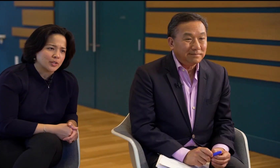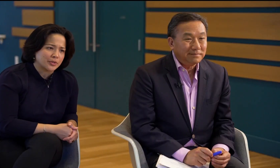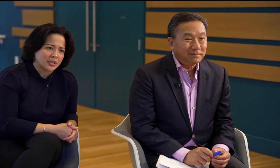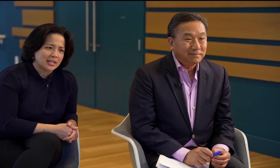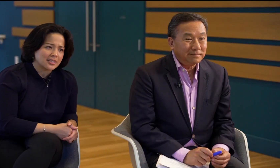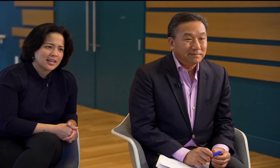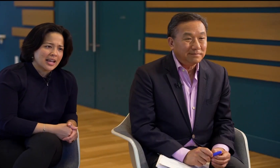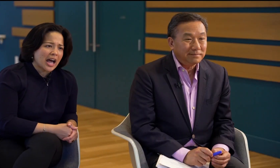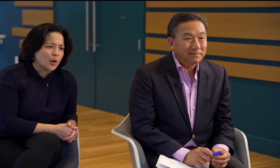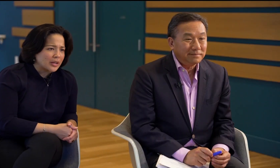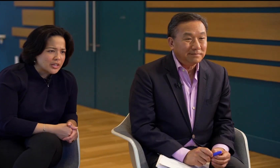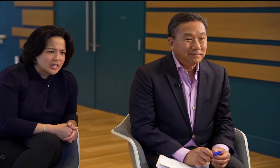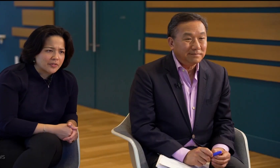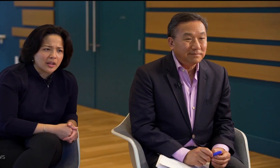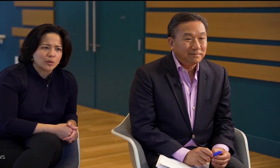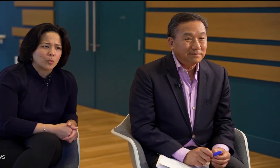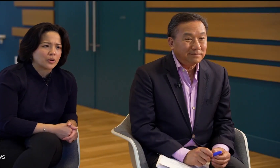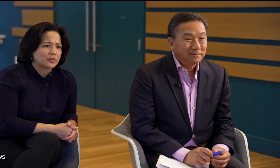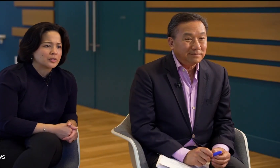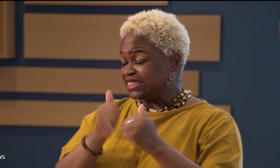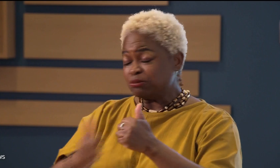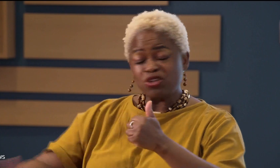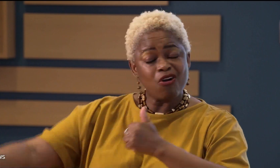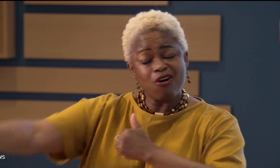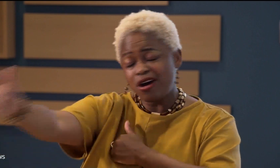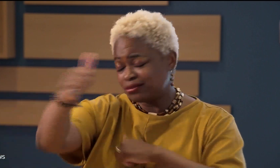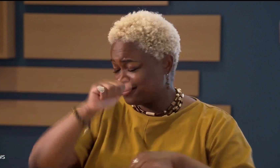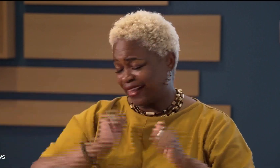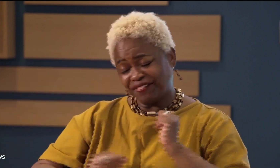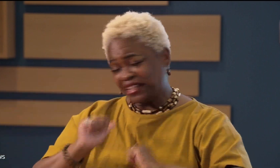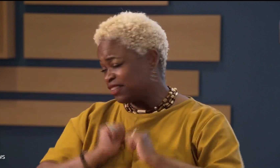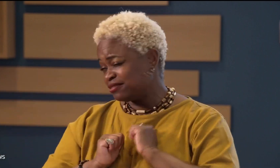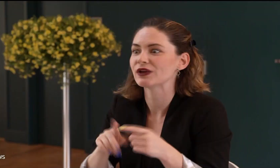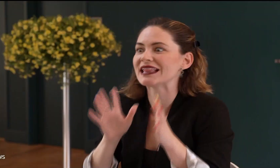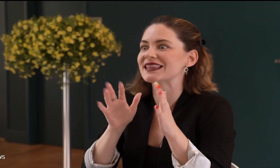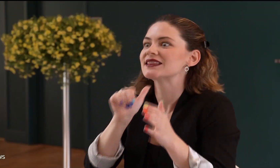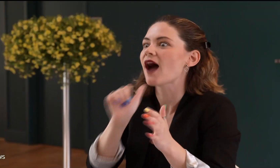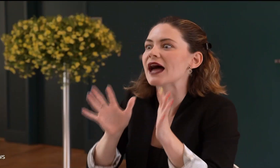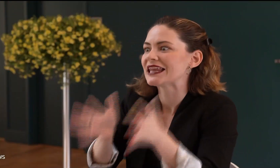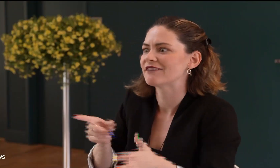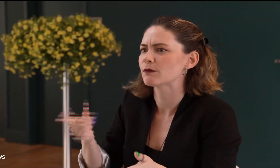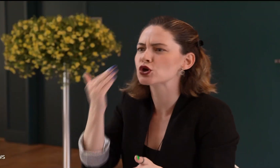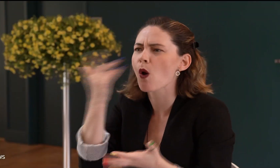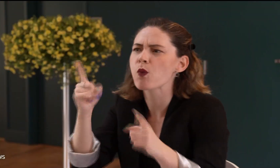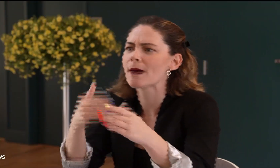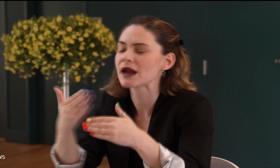Identities presents how we each navigate the world. Yes, This is beyond theater. You have to attend to the show. You